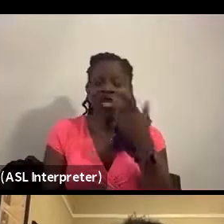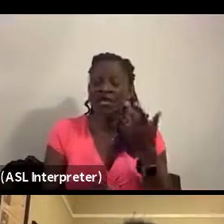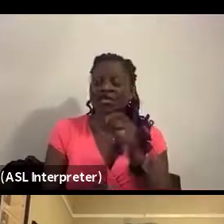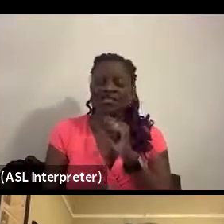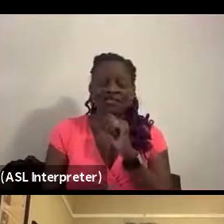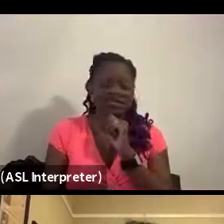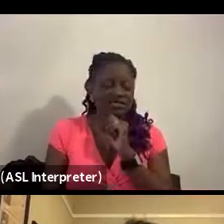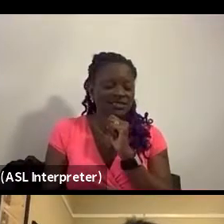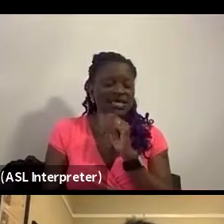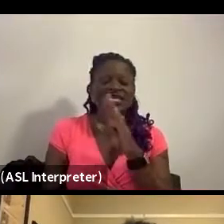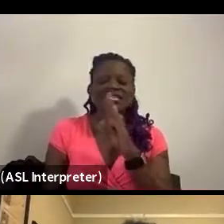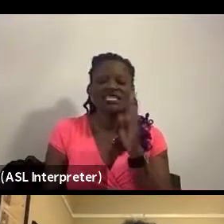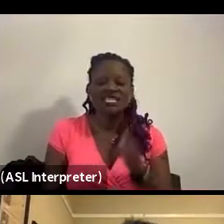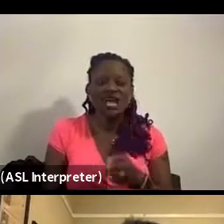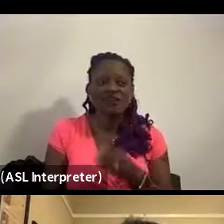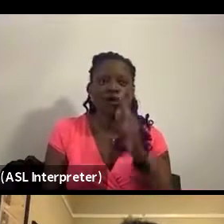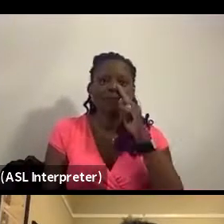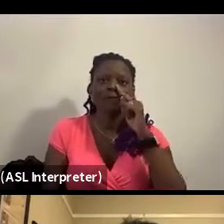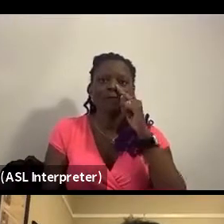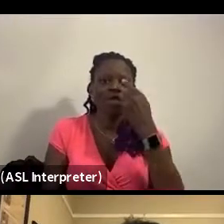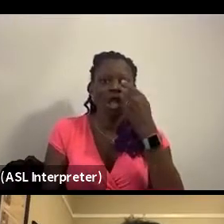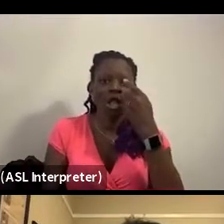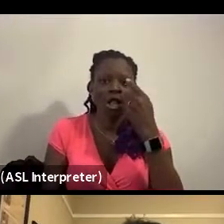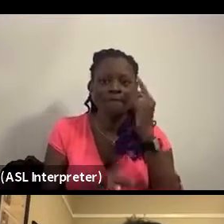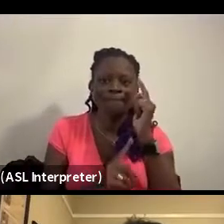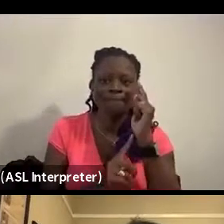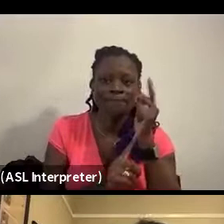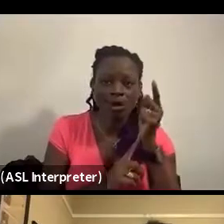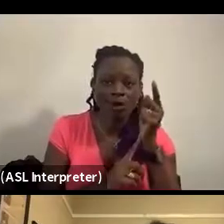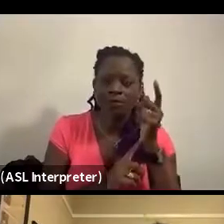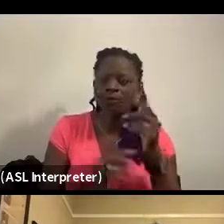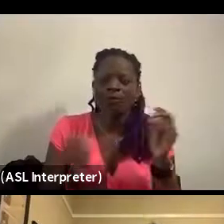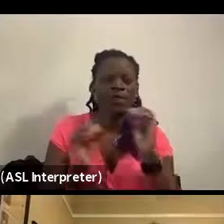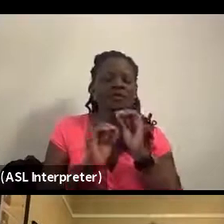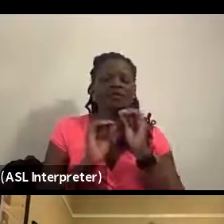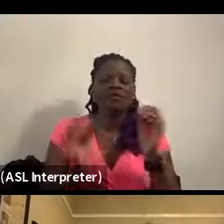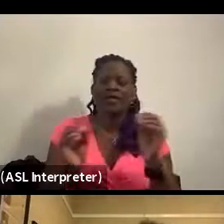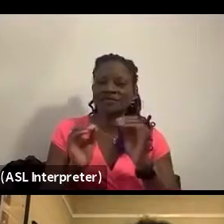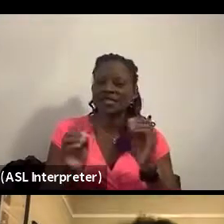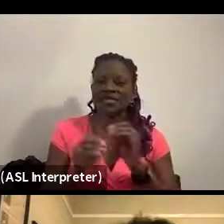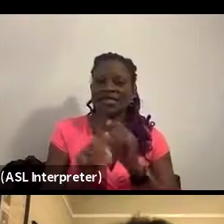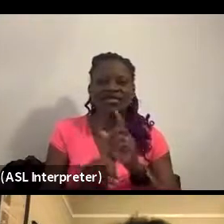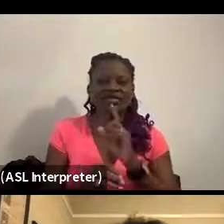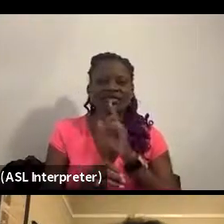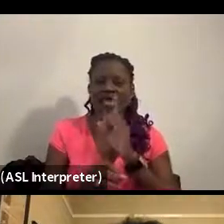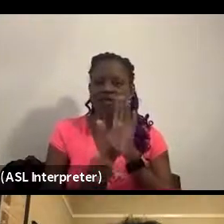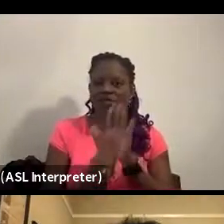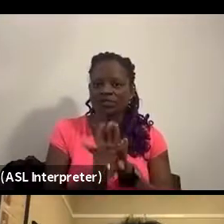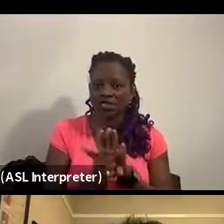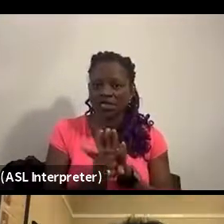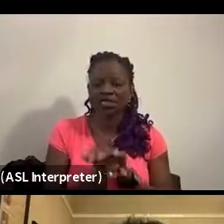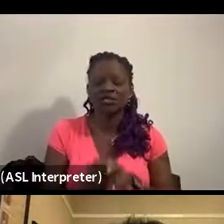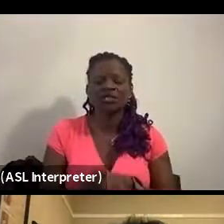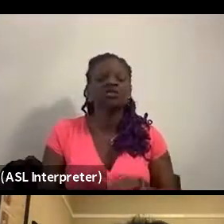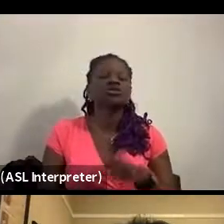And so we know nothing is guaranteed. So we just have to be patient. And and as you've said before,